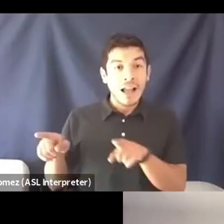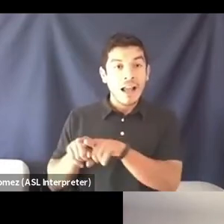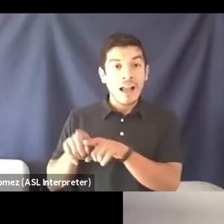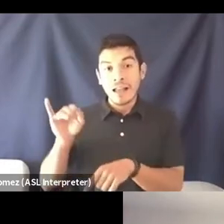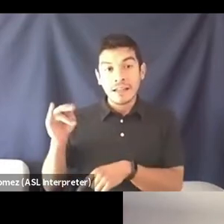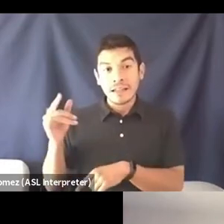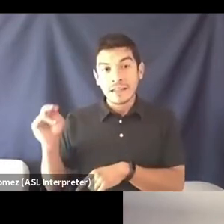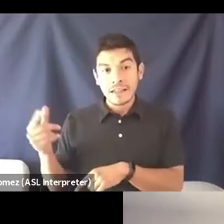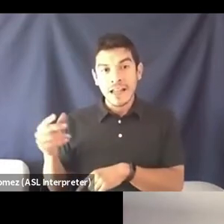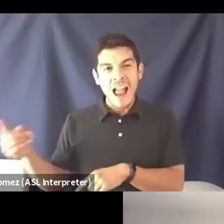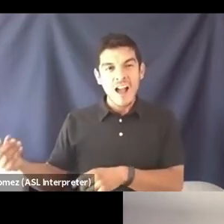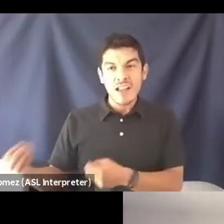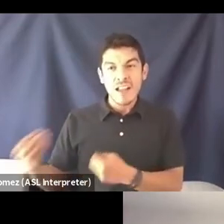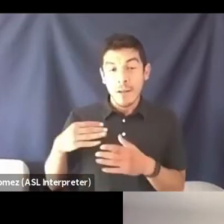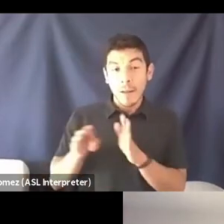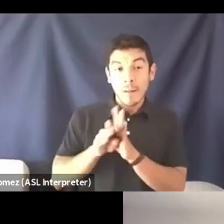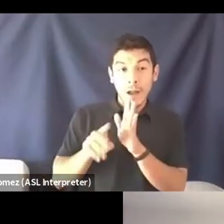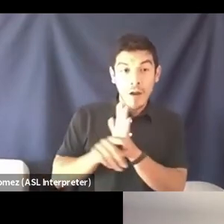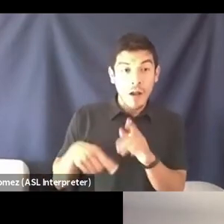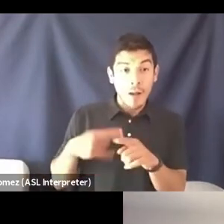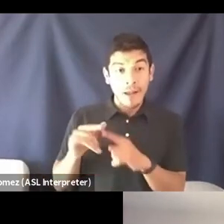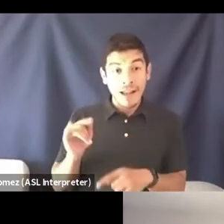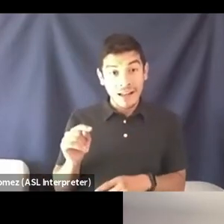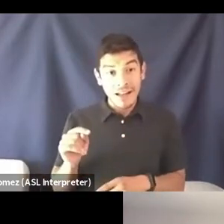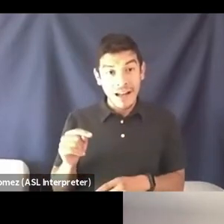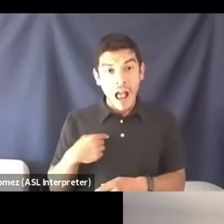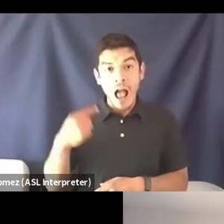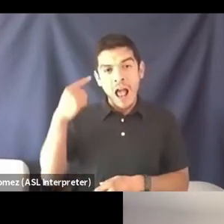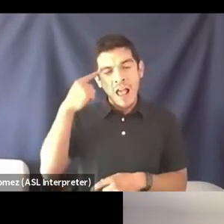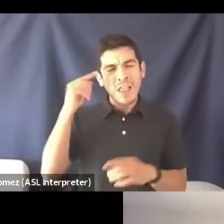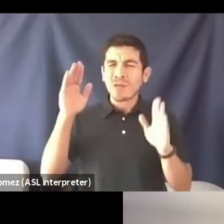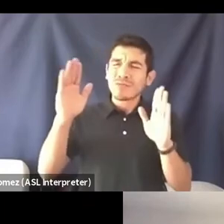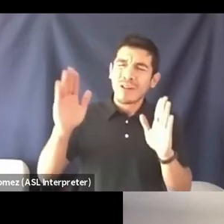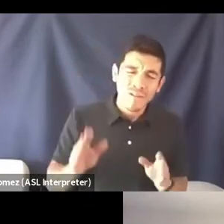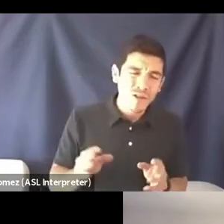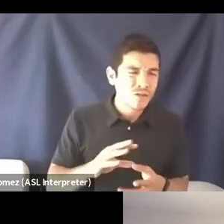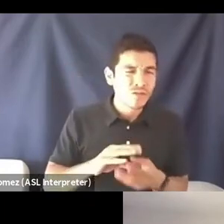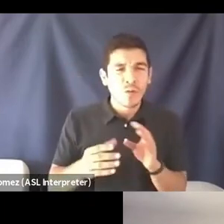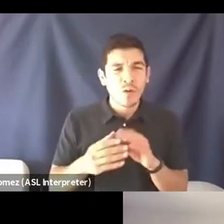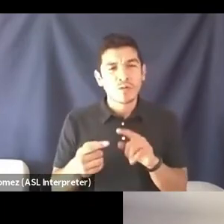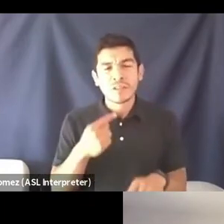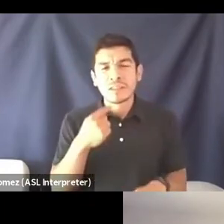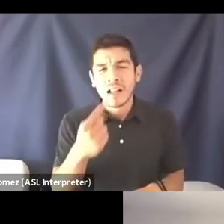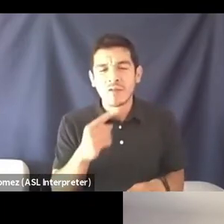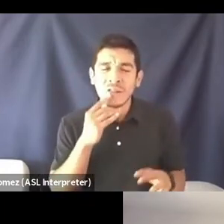And then she gave me background about international students. I thought that was such an important story to tell too. To break the stereotypes.